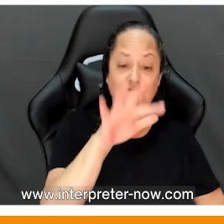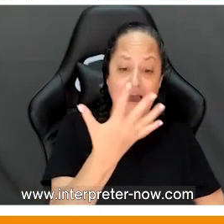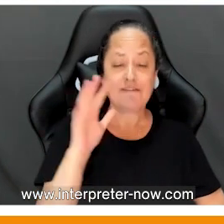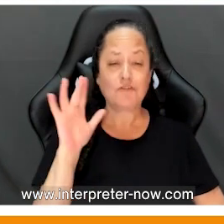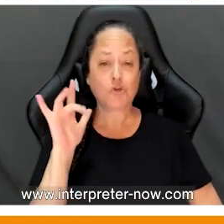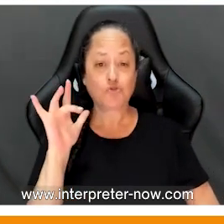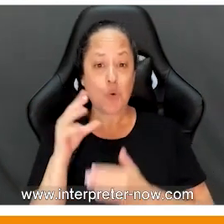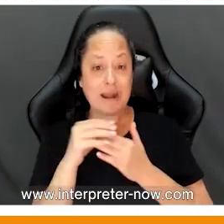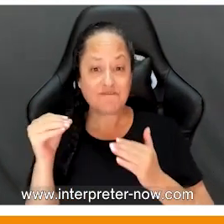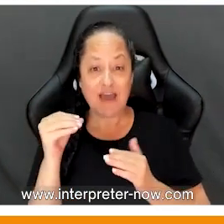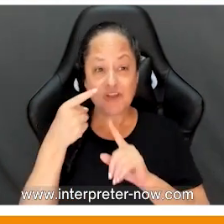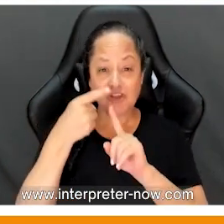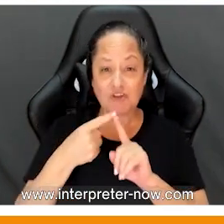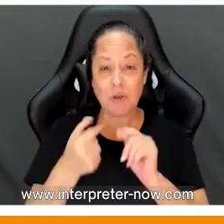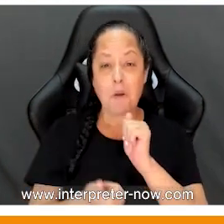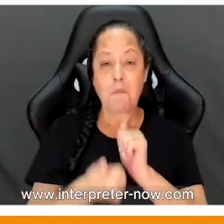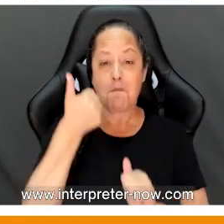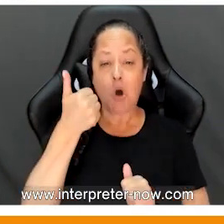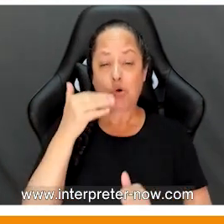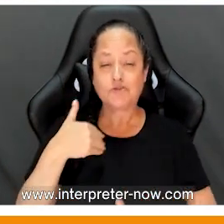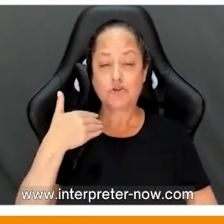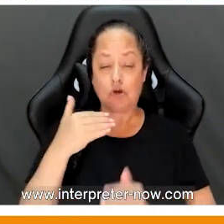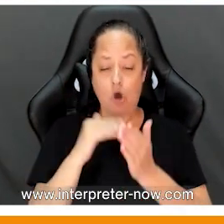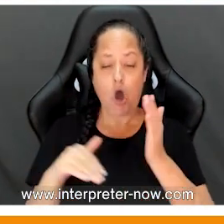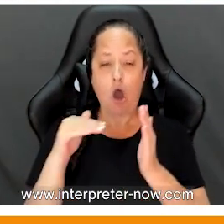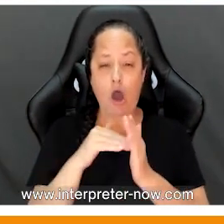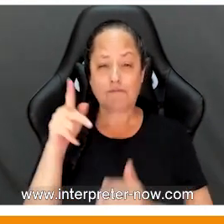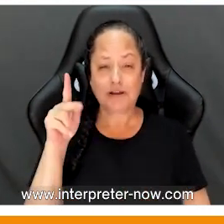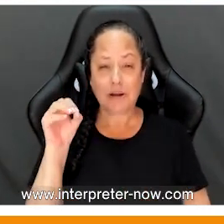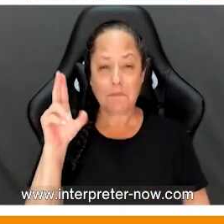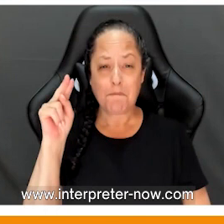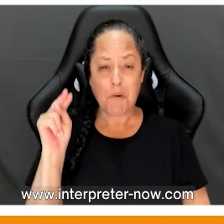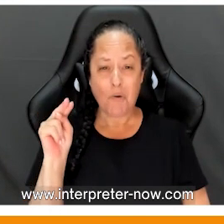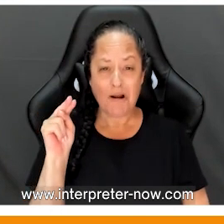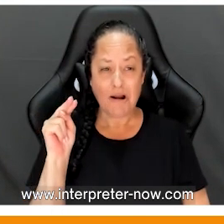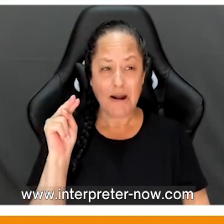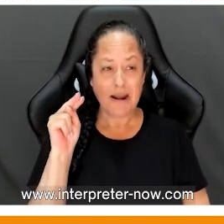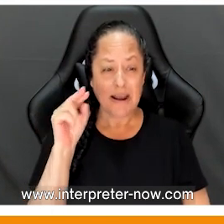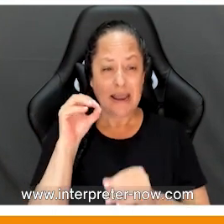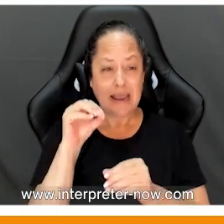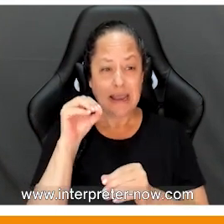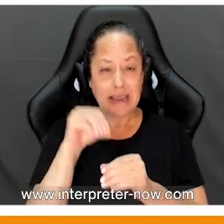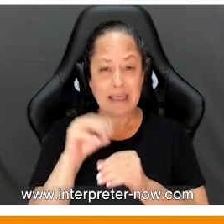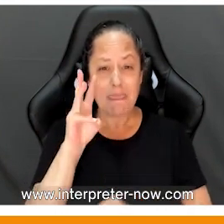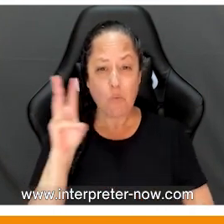Now, what you receive most often on this website is pornography.